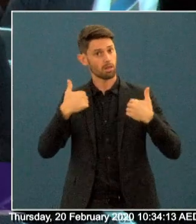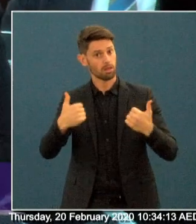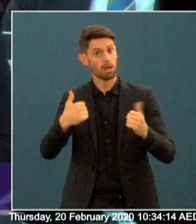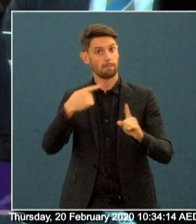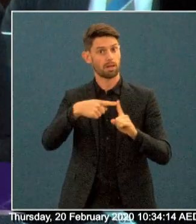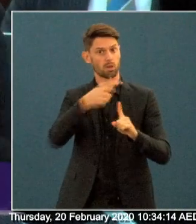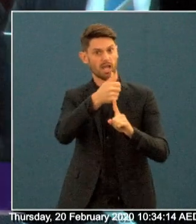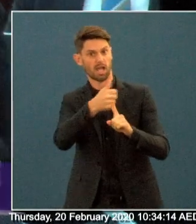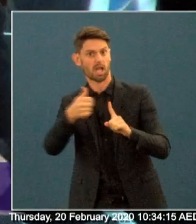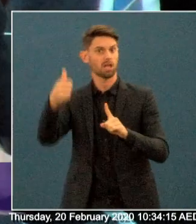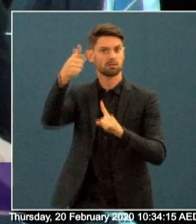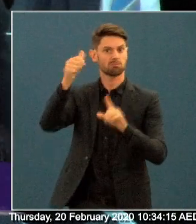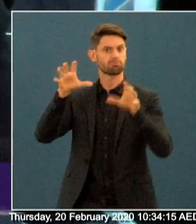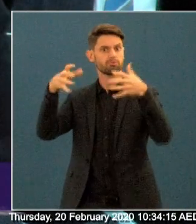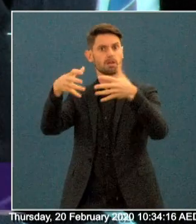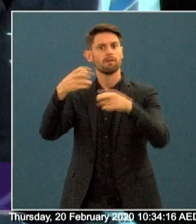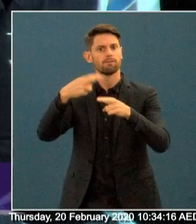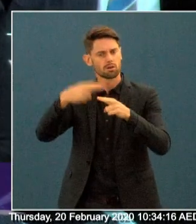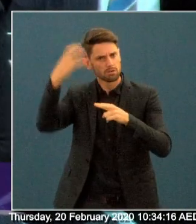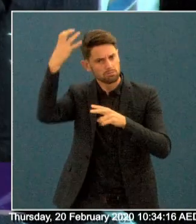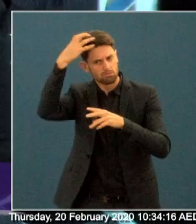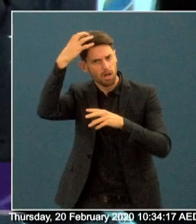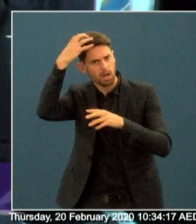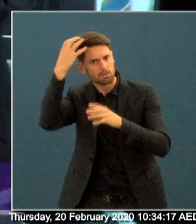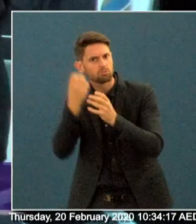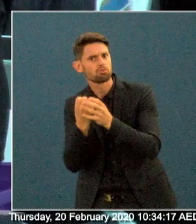Of Developmental Disability Neuropsychiatry